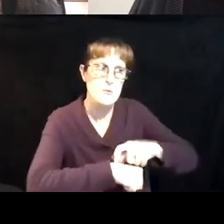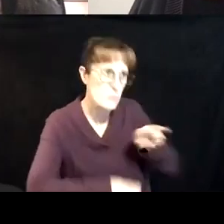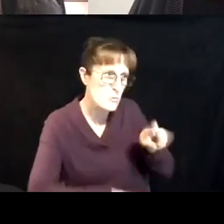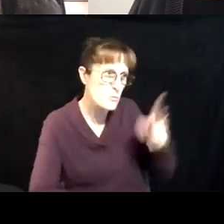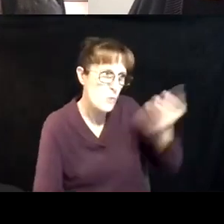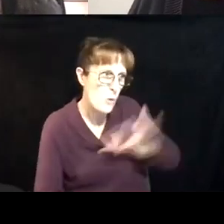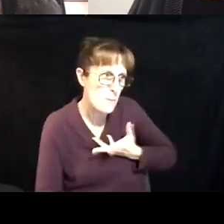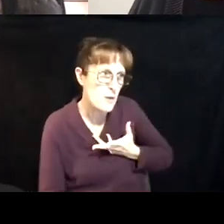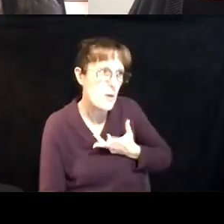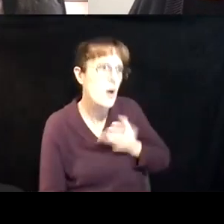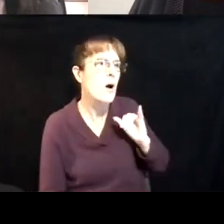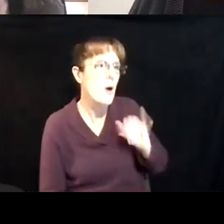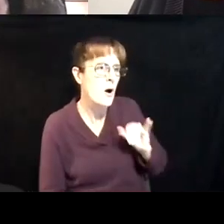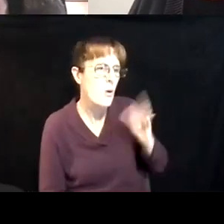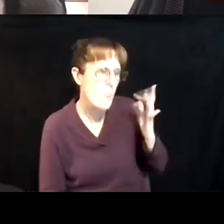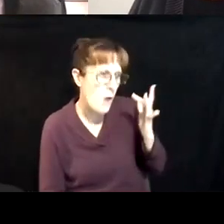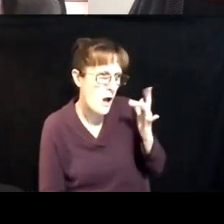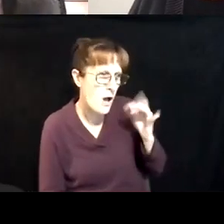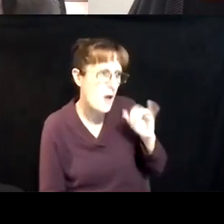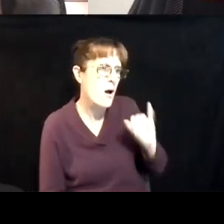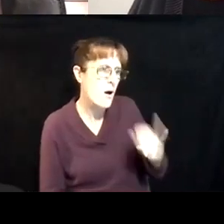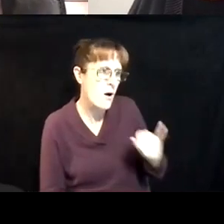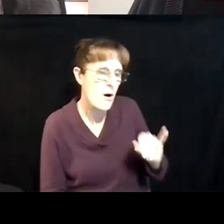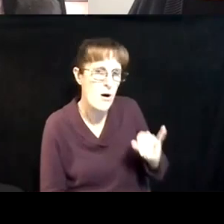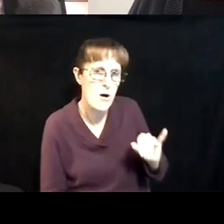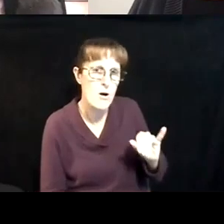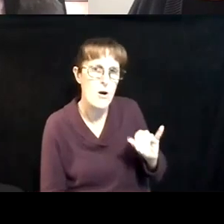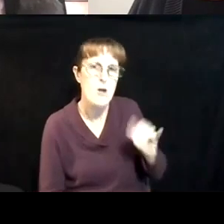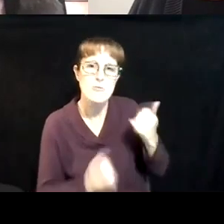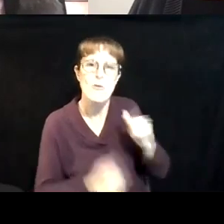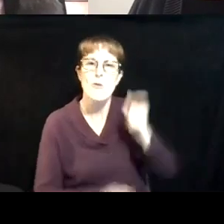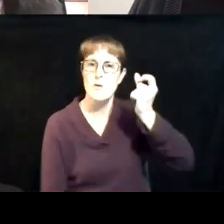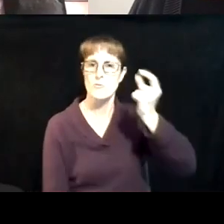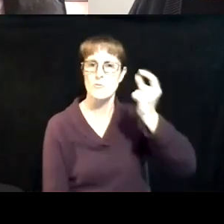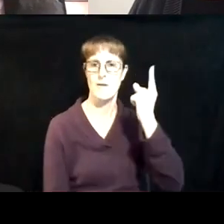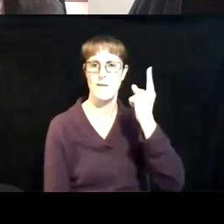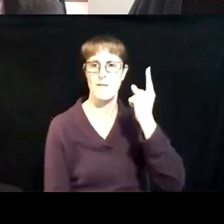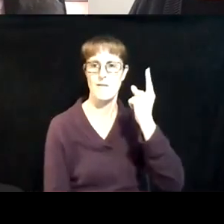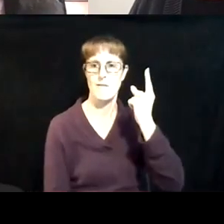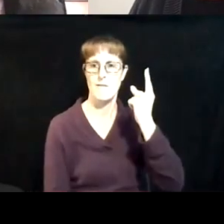I think even you see it with things which I wouldn't consider as self-advocacy.